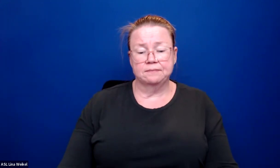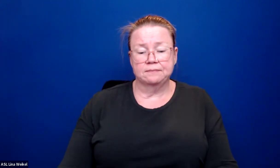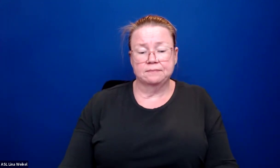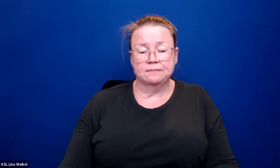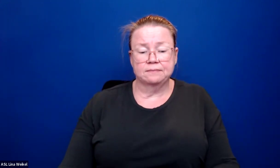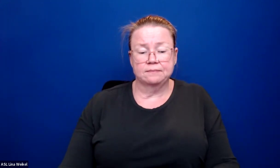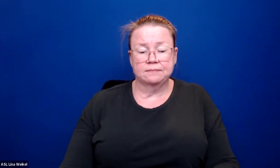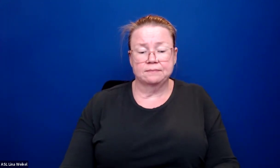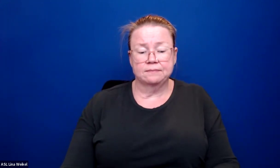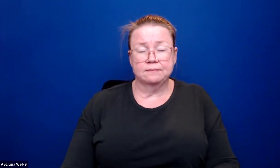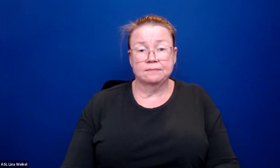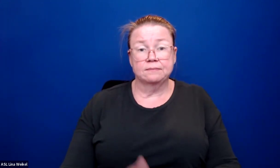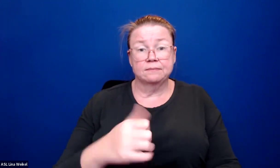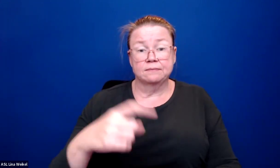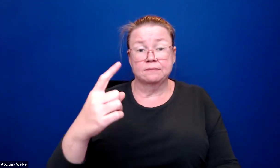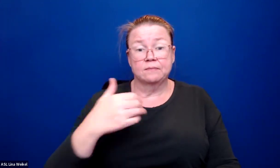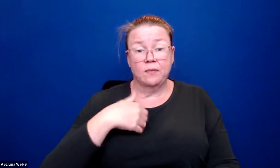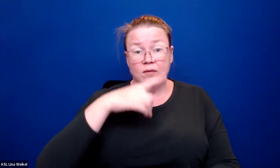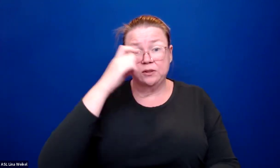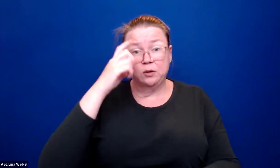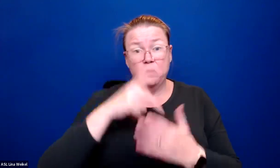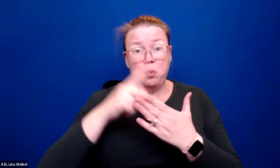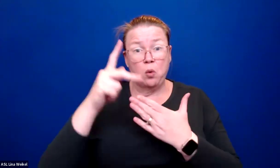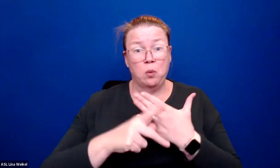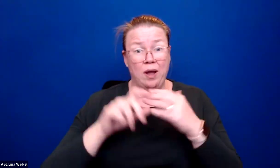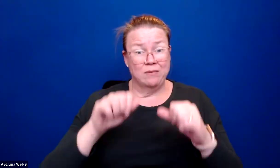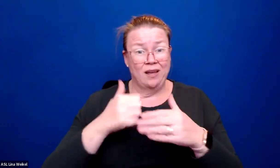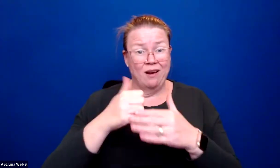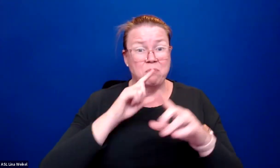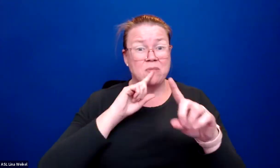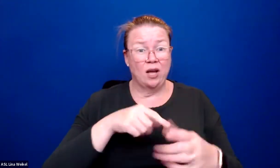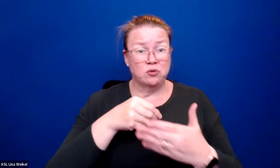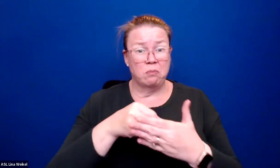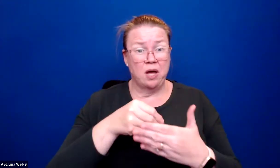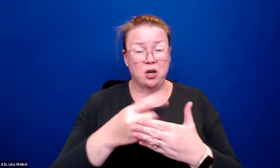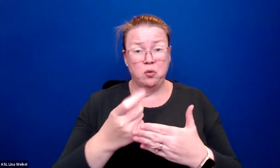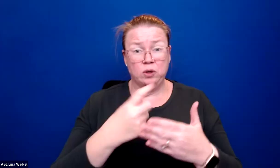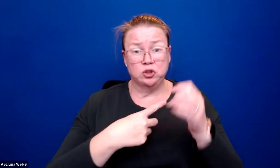Elissa w/ APRIL: a summer program that that might be able to answer the funding question or payment.